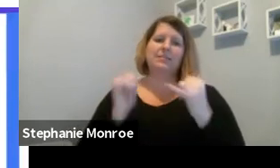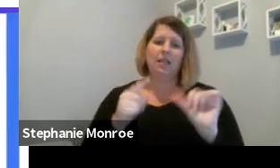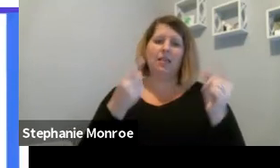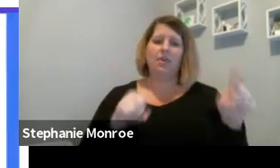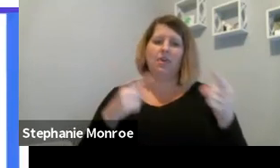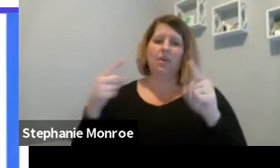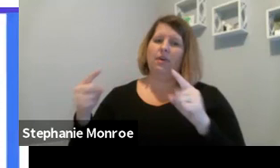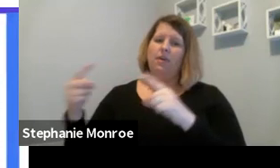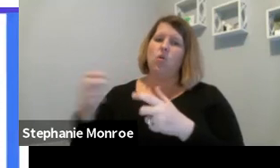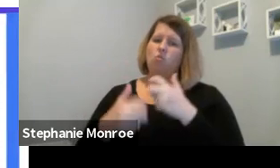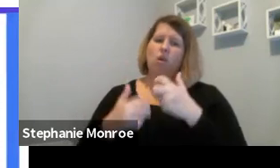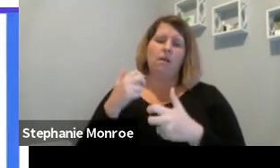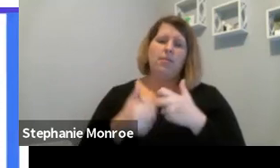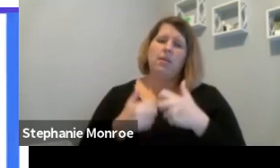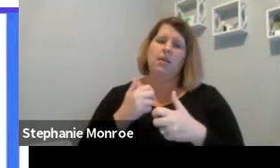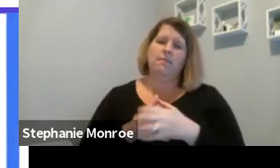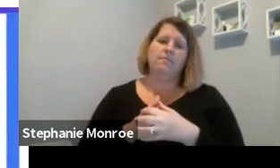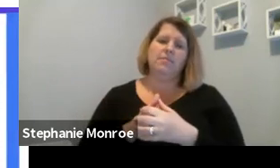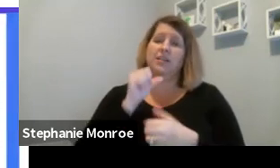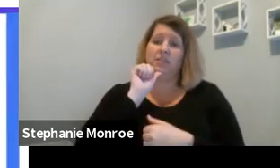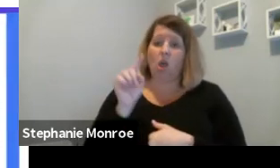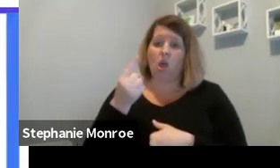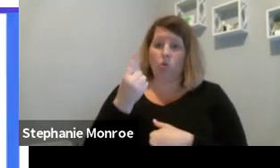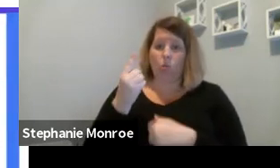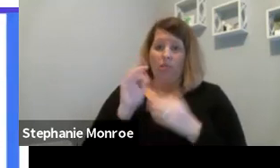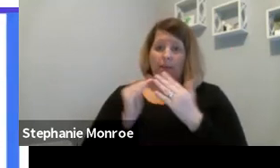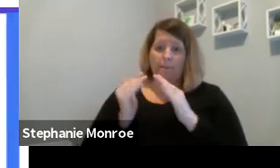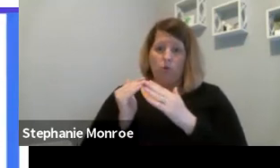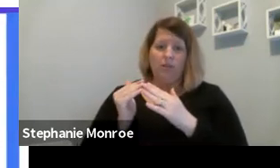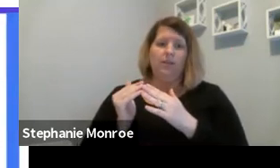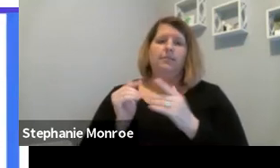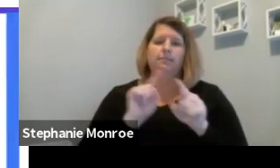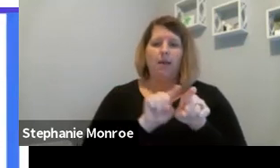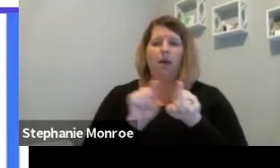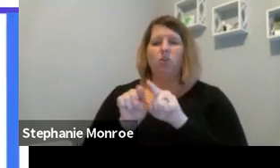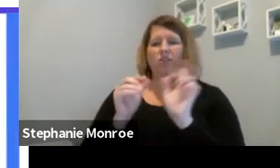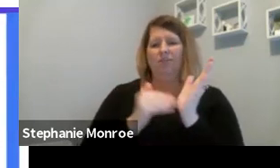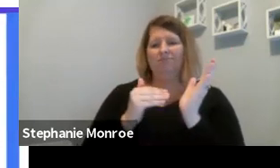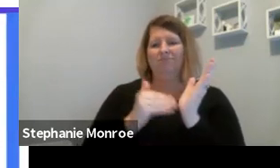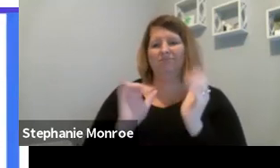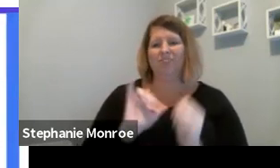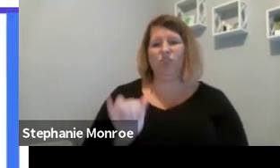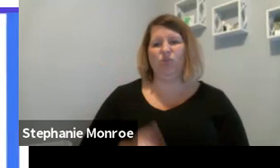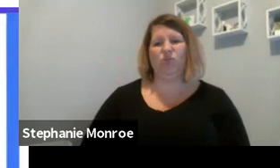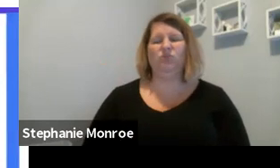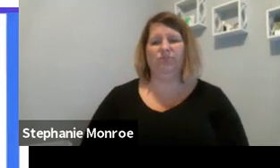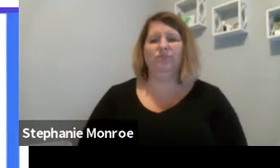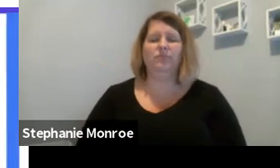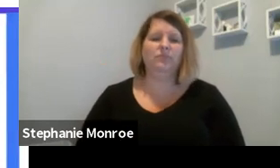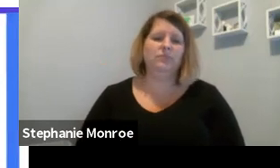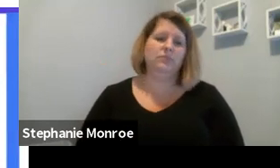to be a huge problem in communities, and also among other providers.